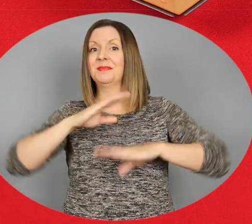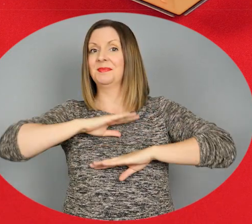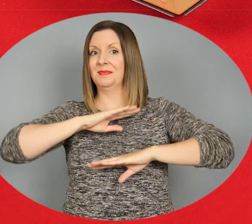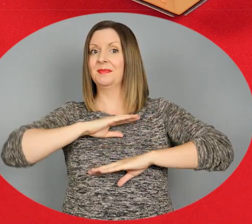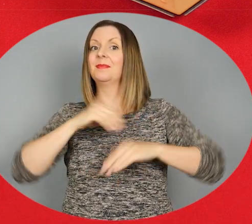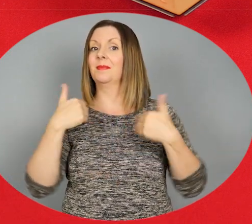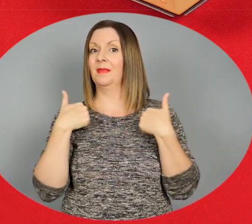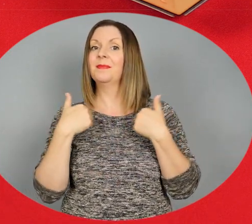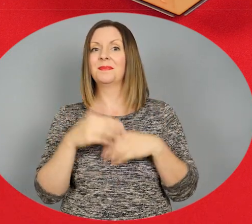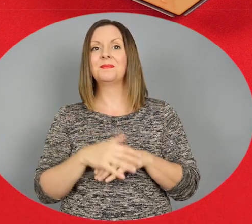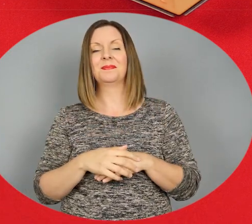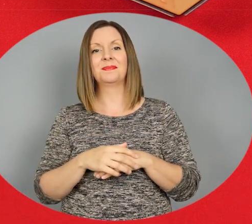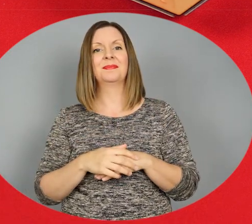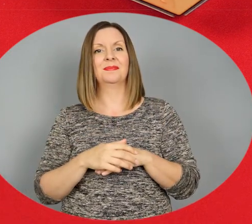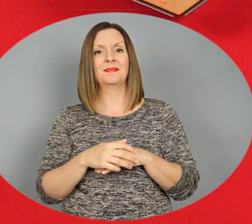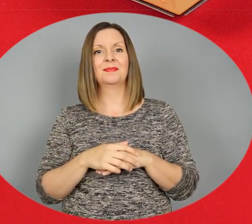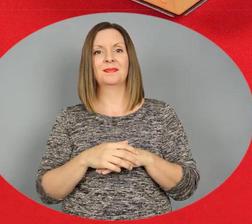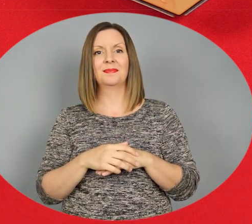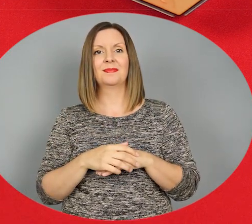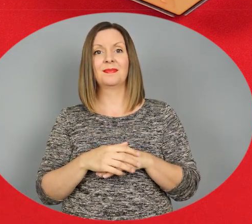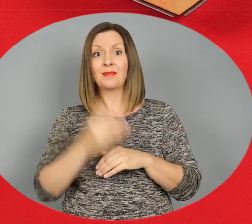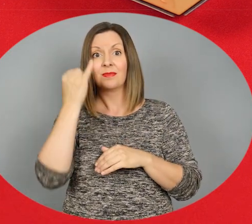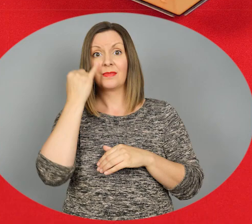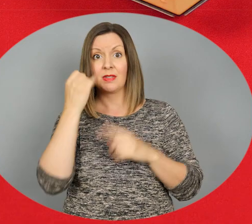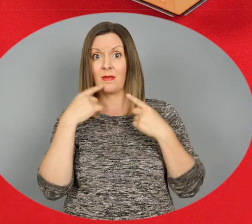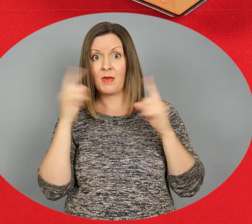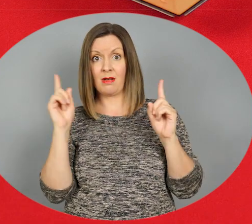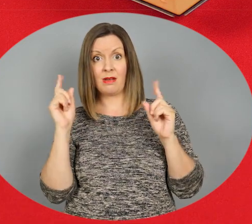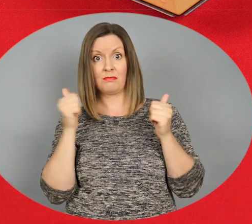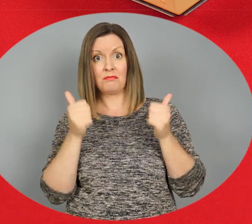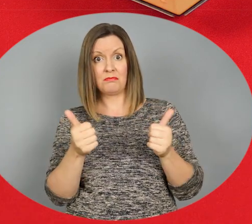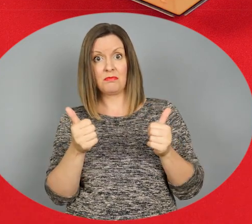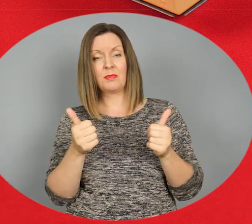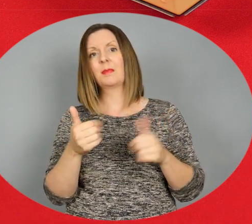that satisfies the conditions elsewhere on their planet. If only one player does, or